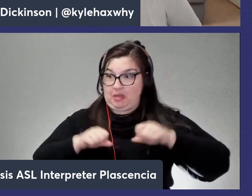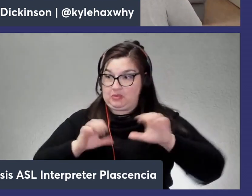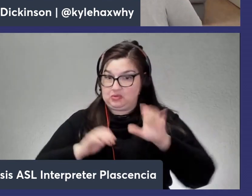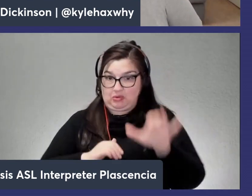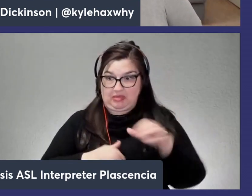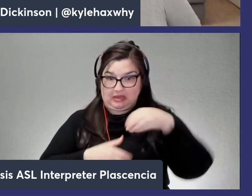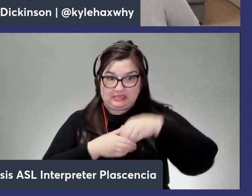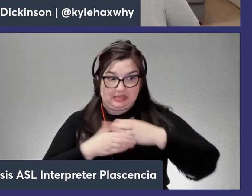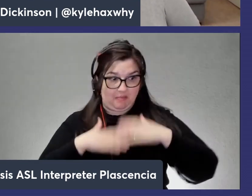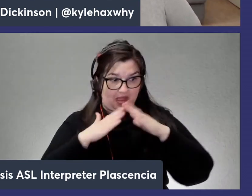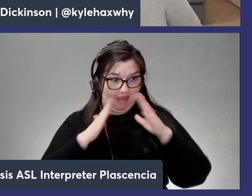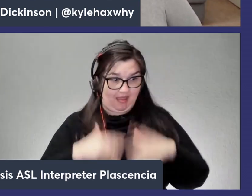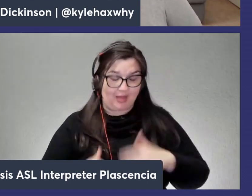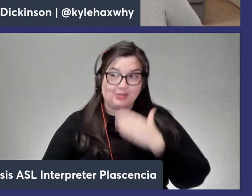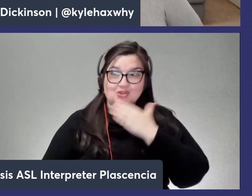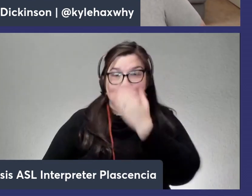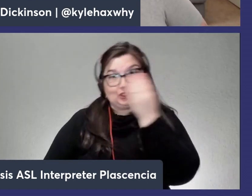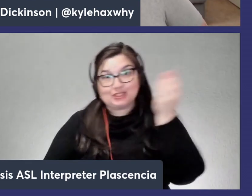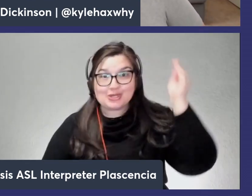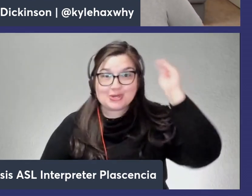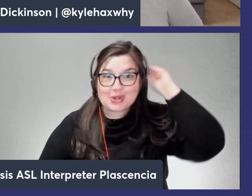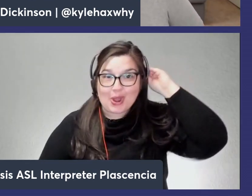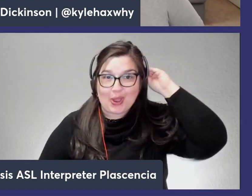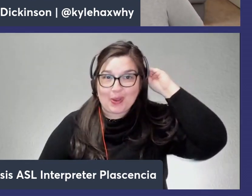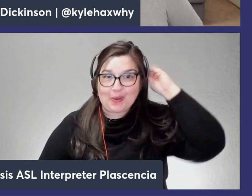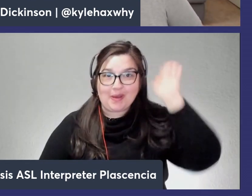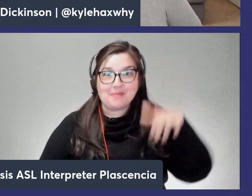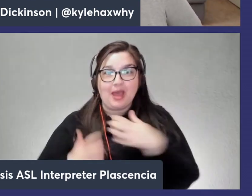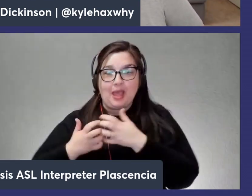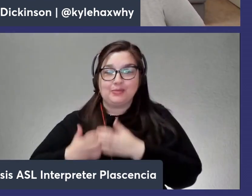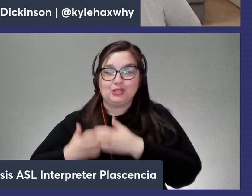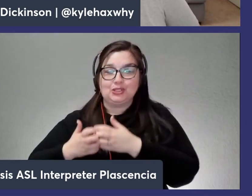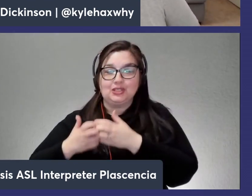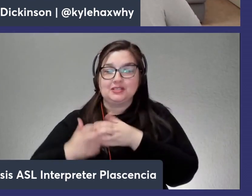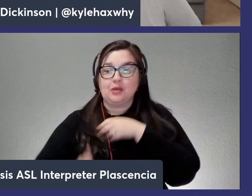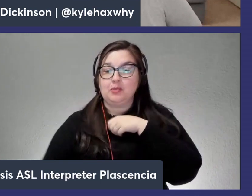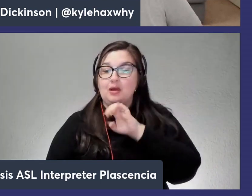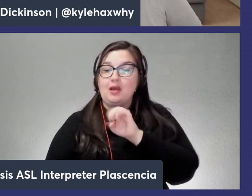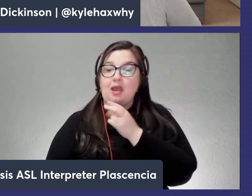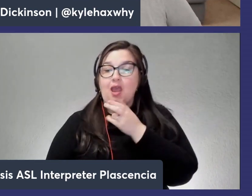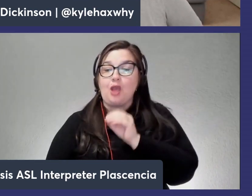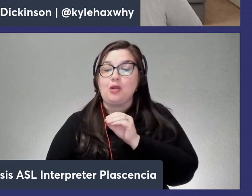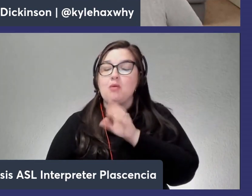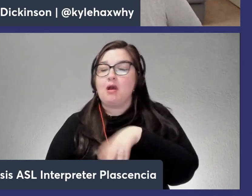Yeah, I'd be walking by all of my Echoes that I have here. Yep, and as always,